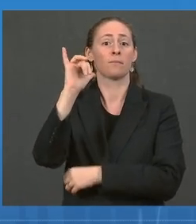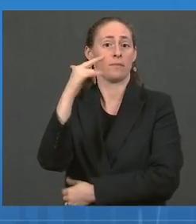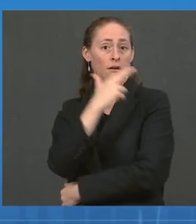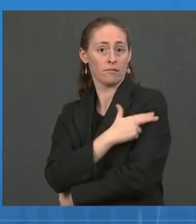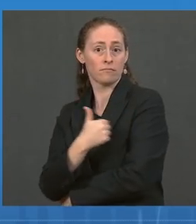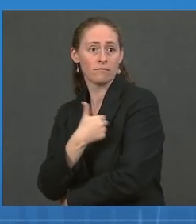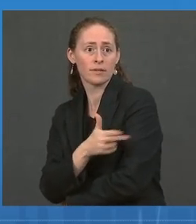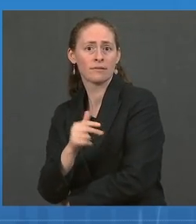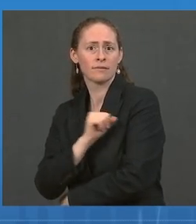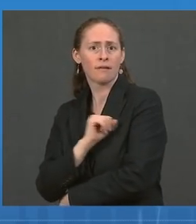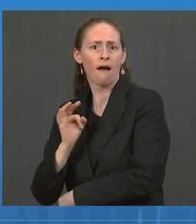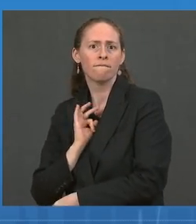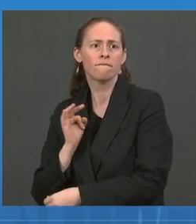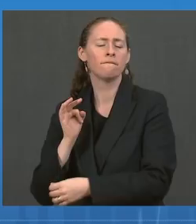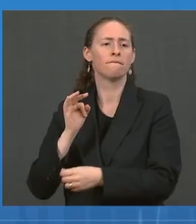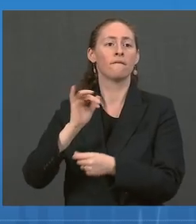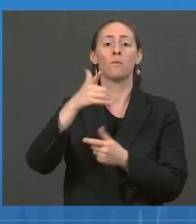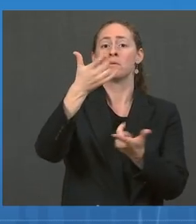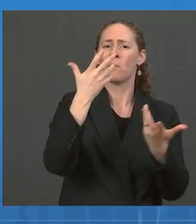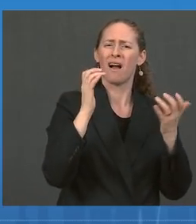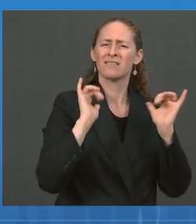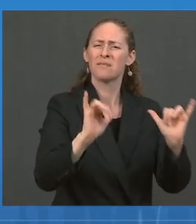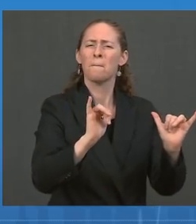and many other essential parts of society functioning.